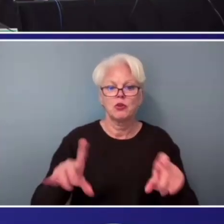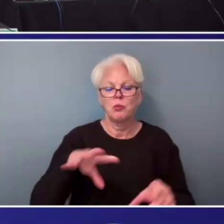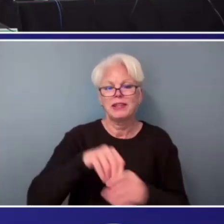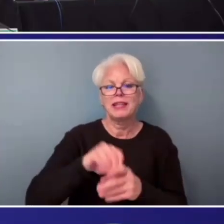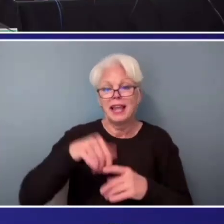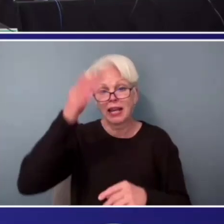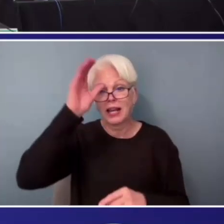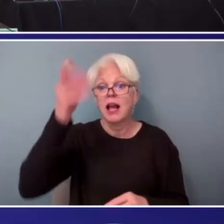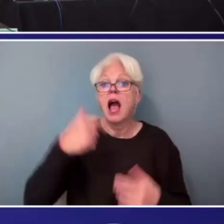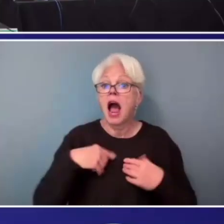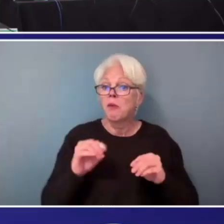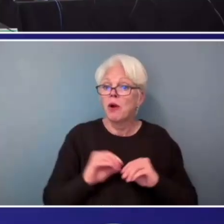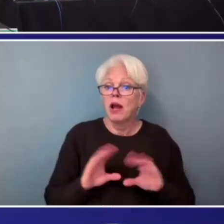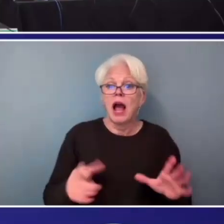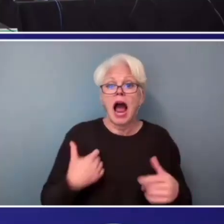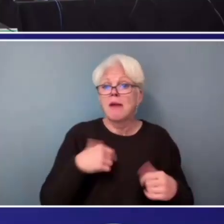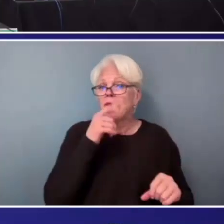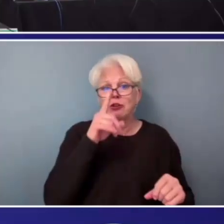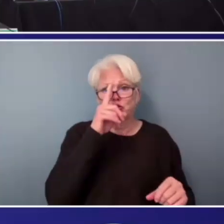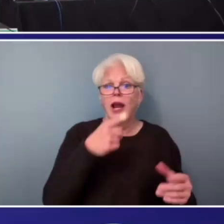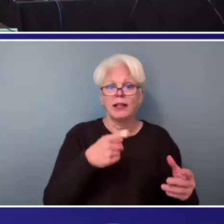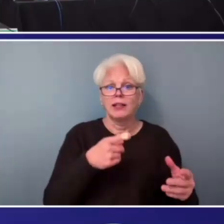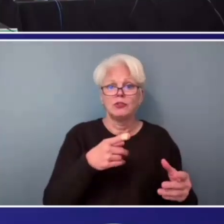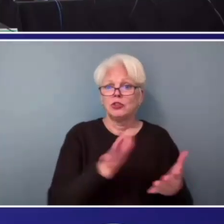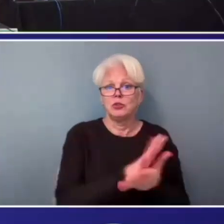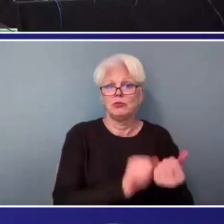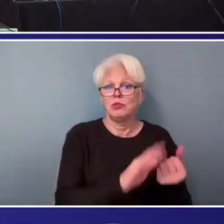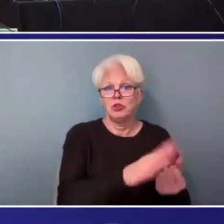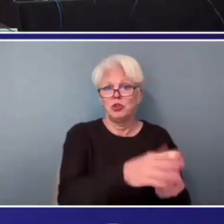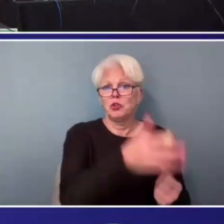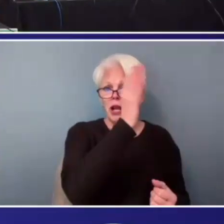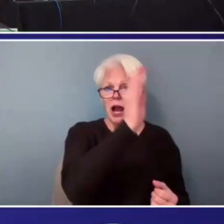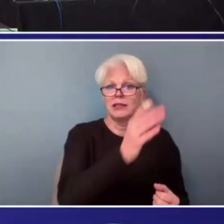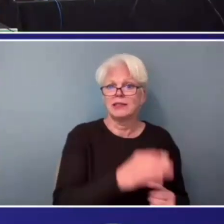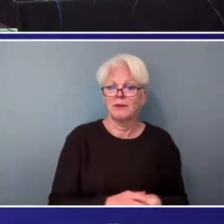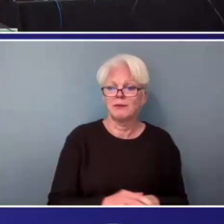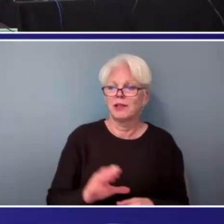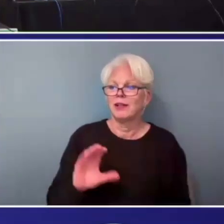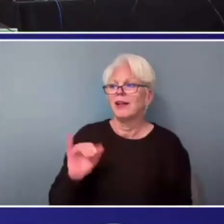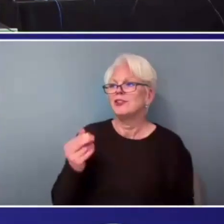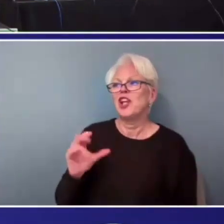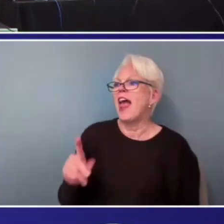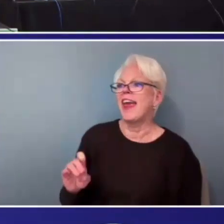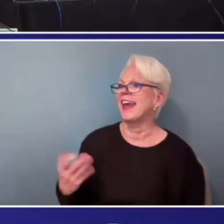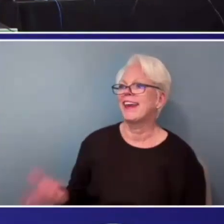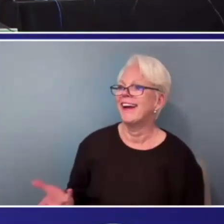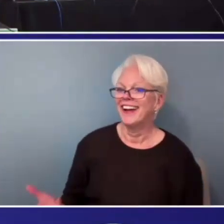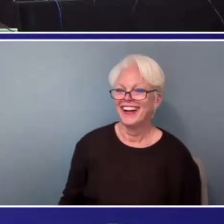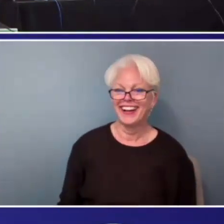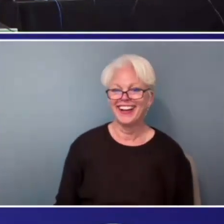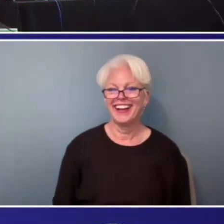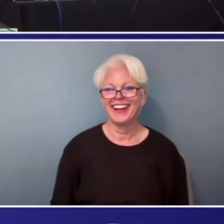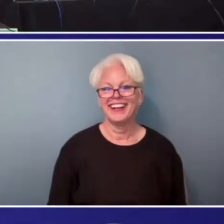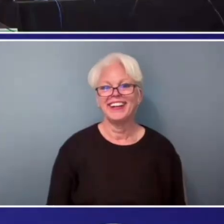I'm not poking holes in your concept. I -- we really appreciate -- Jake. the thoroughness. No, no, no, seriously, we,